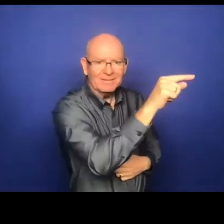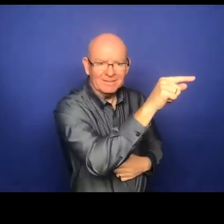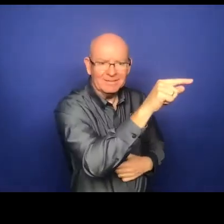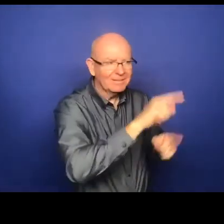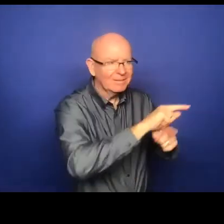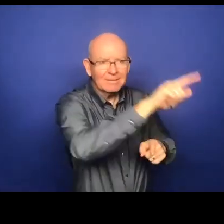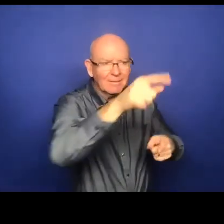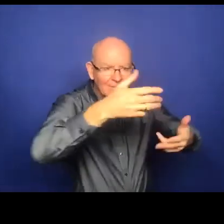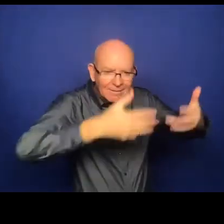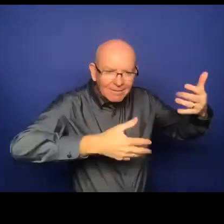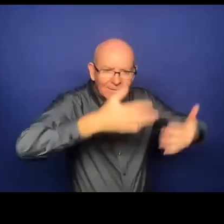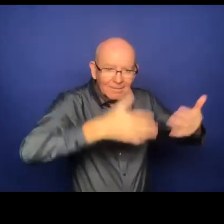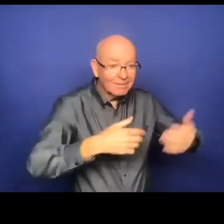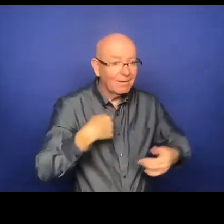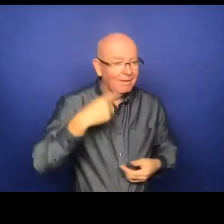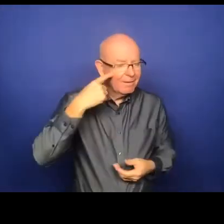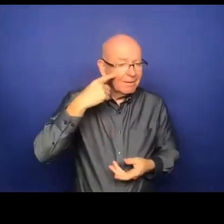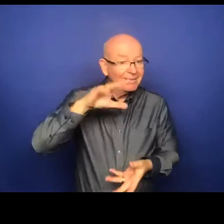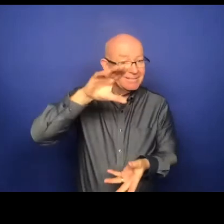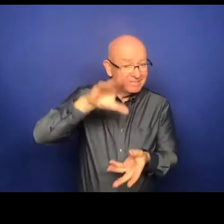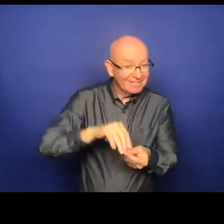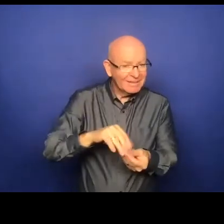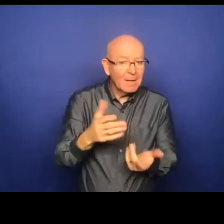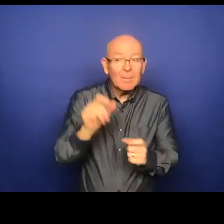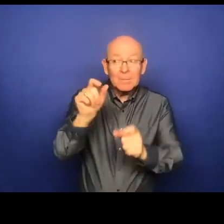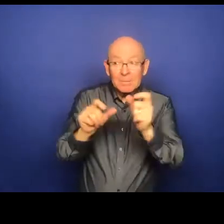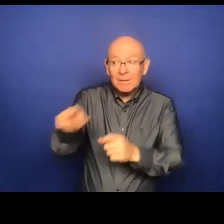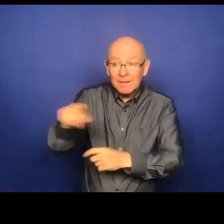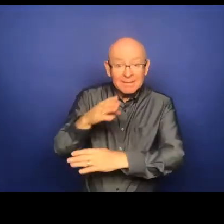people with disabilities and their representative organisations